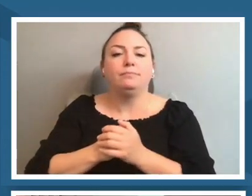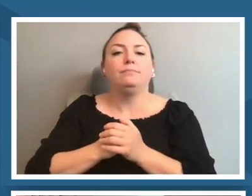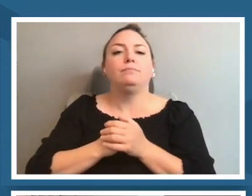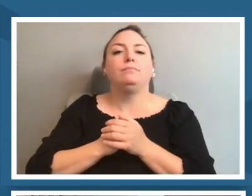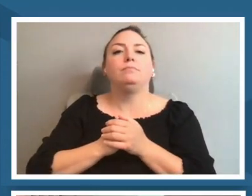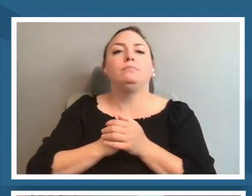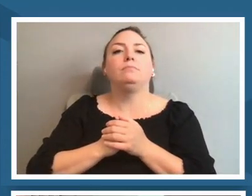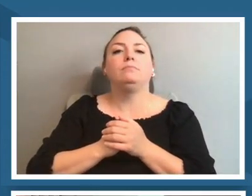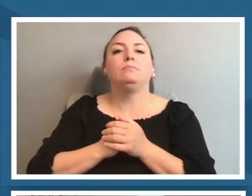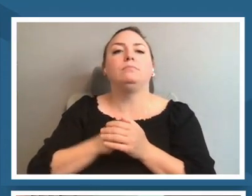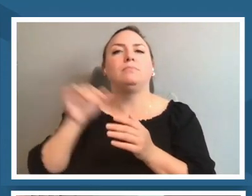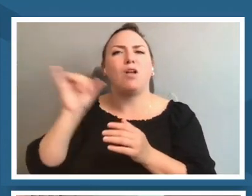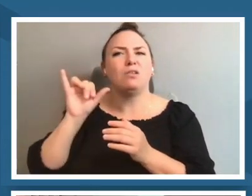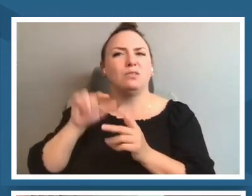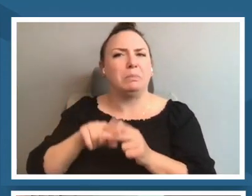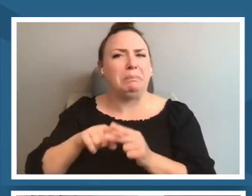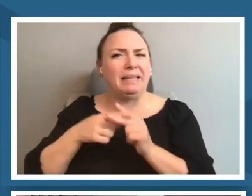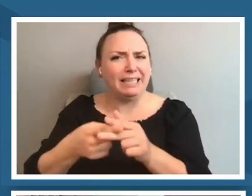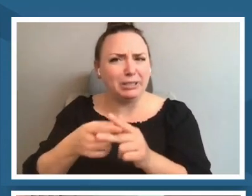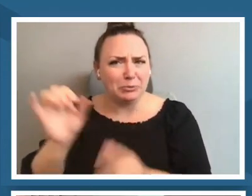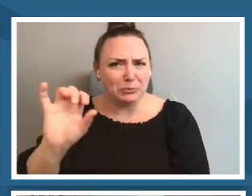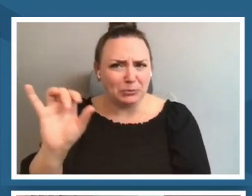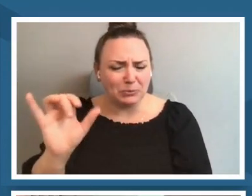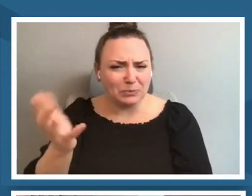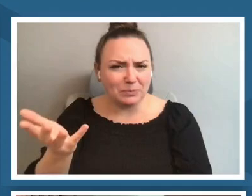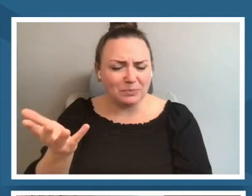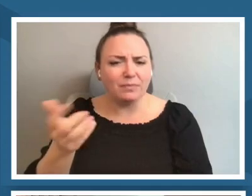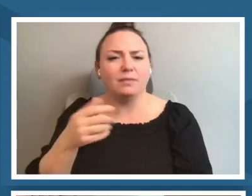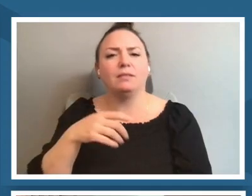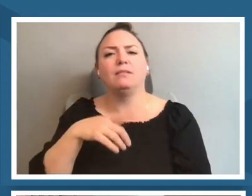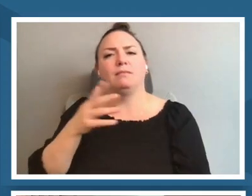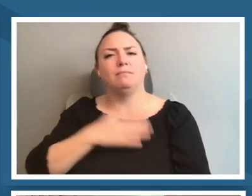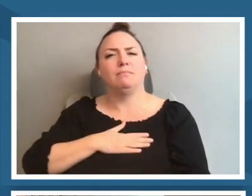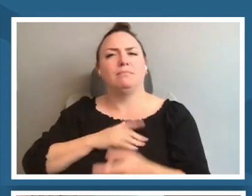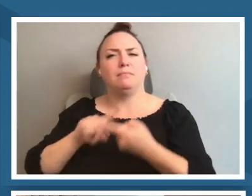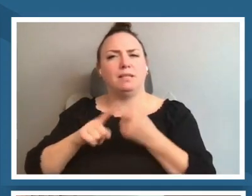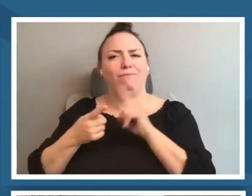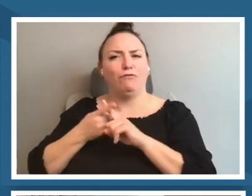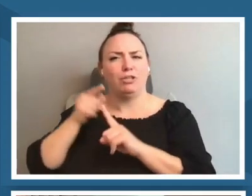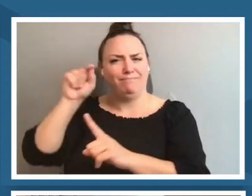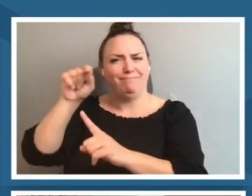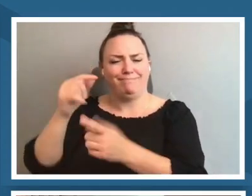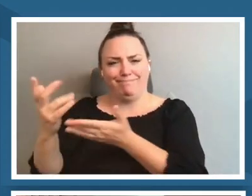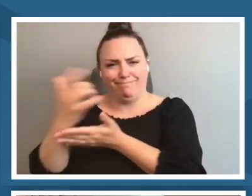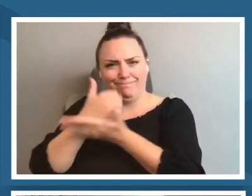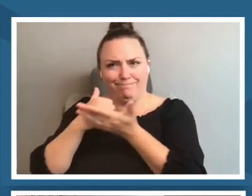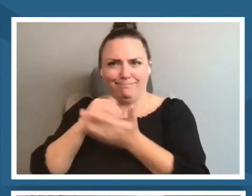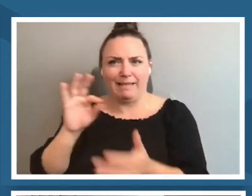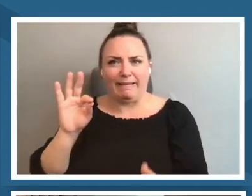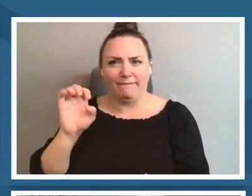and so what you're looking at is a friend of mine collecting the cassowary